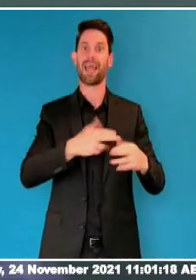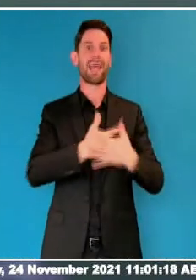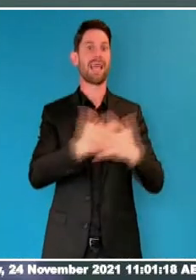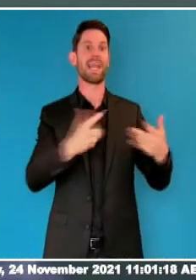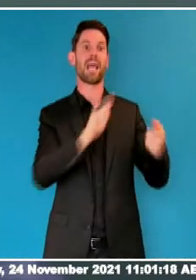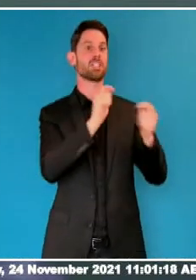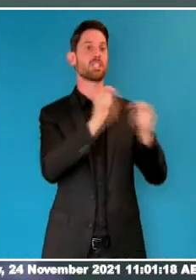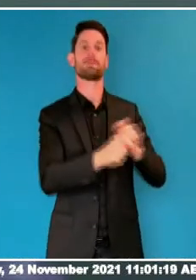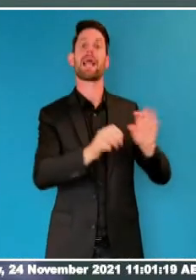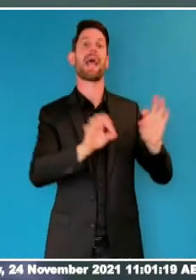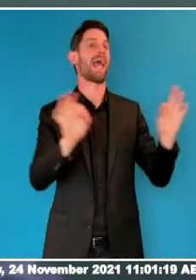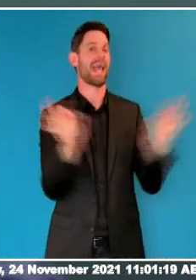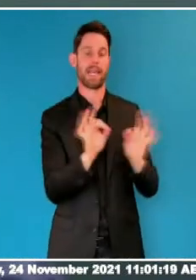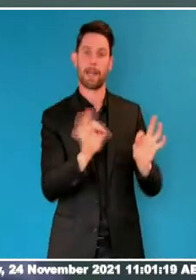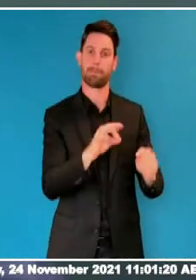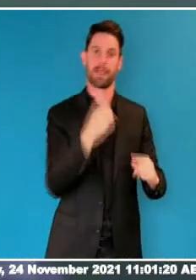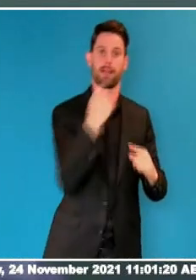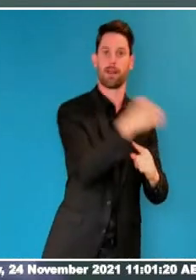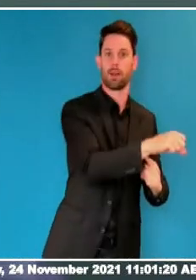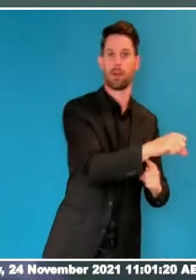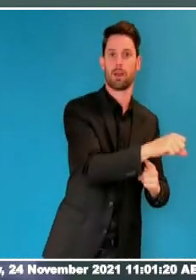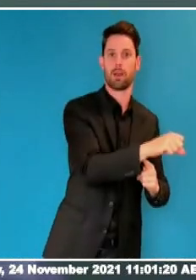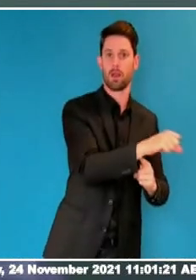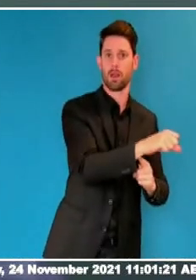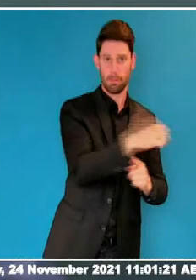been provided and weren't able to identify any examples?